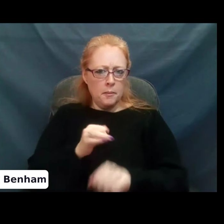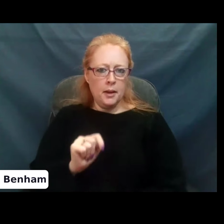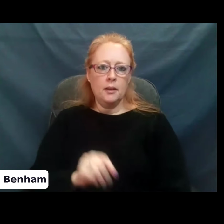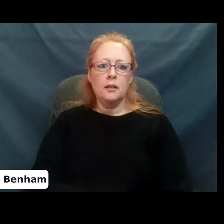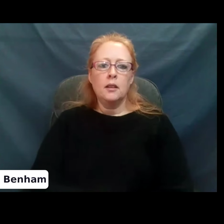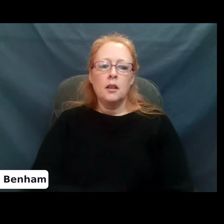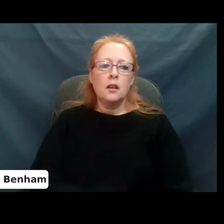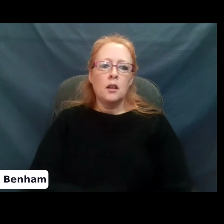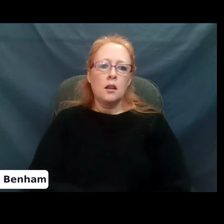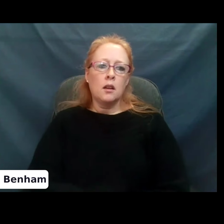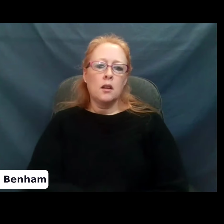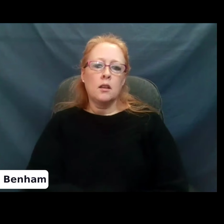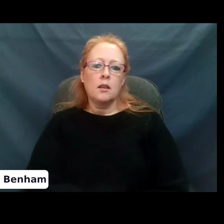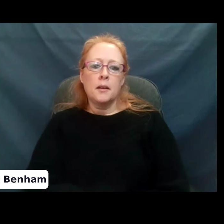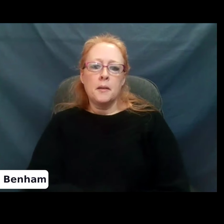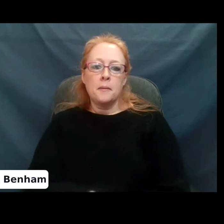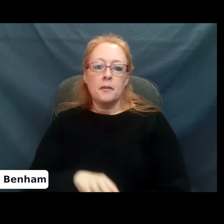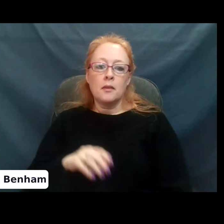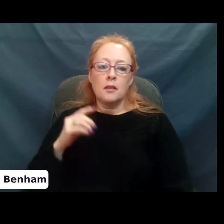I don't know if seas Shea that is accessible or made it accessible.